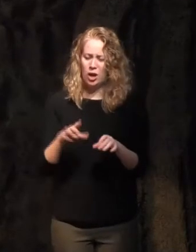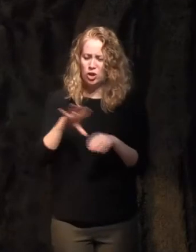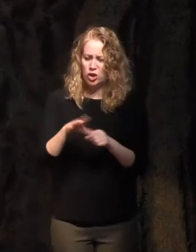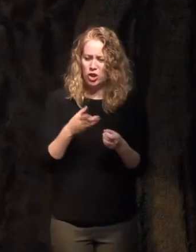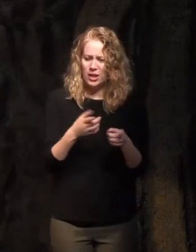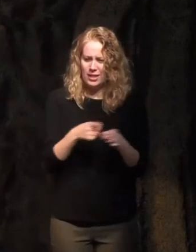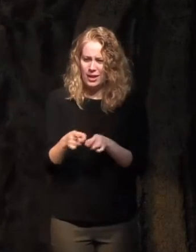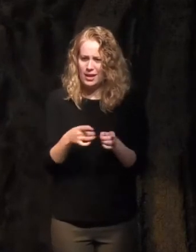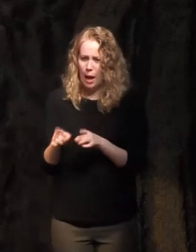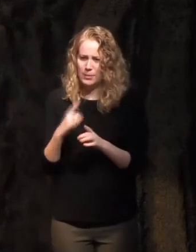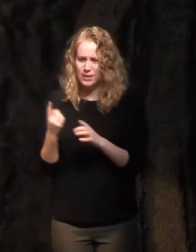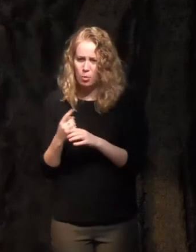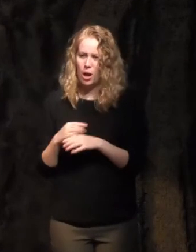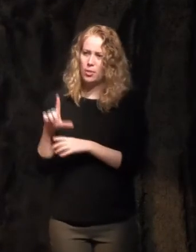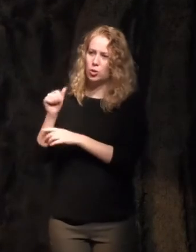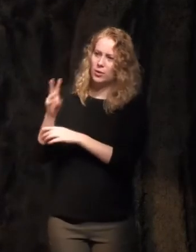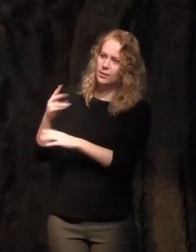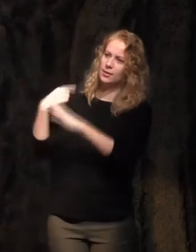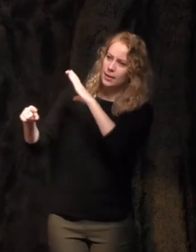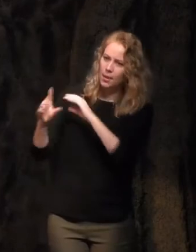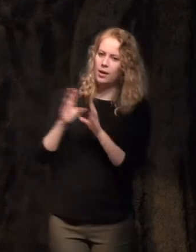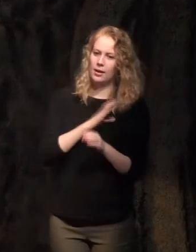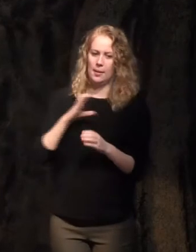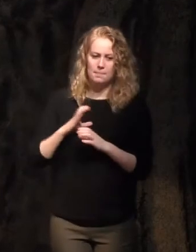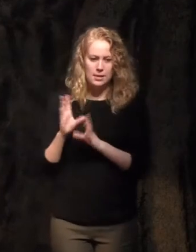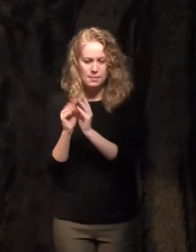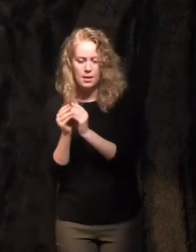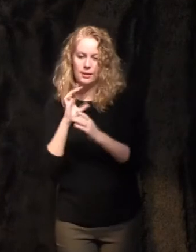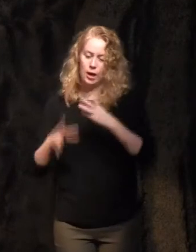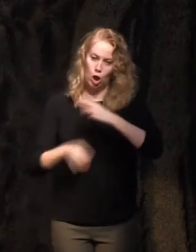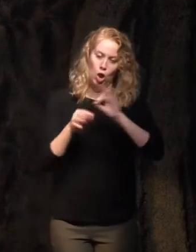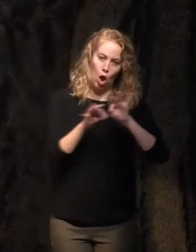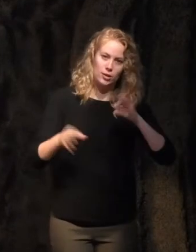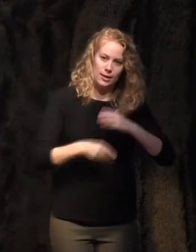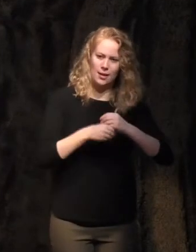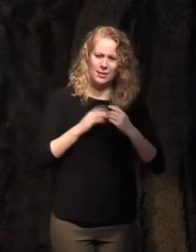and there's 26 emails, and seven committee meetings, and a clause is added that is basically a translation